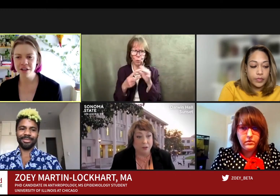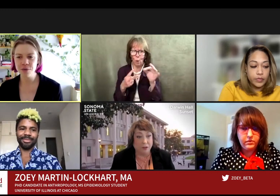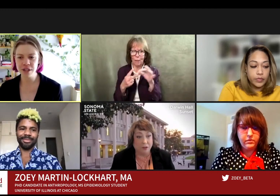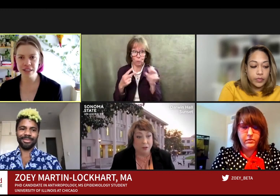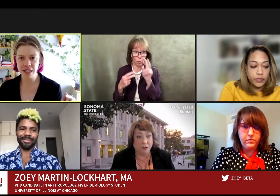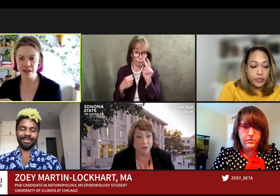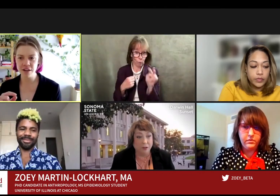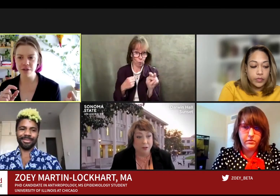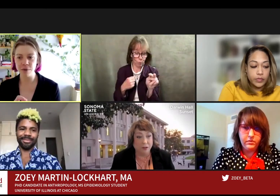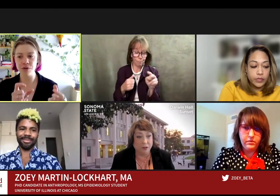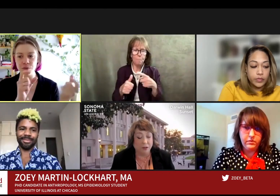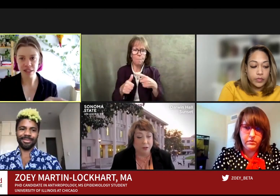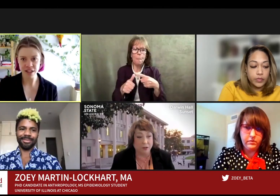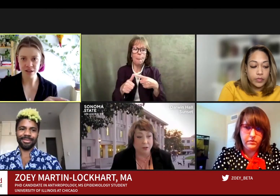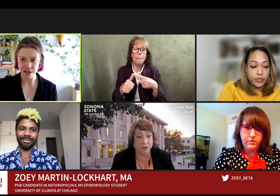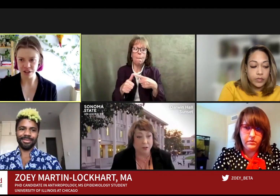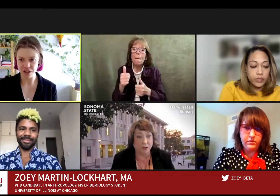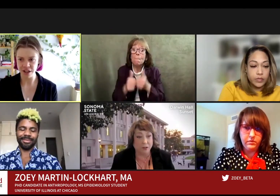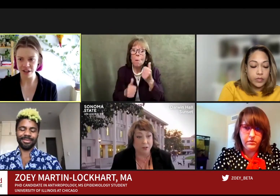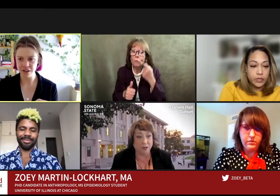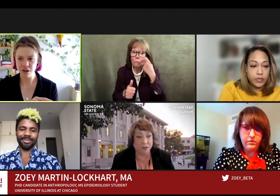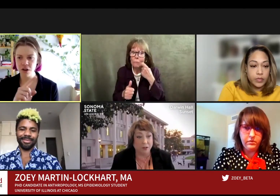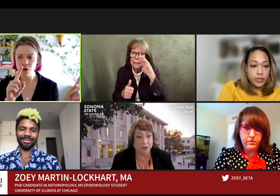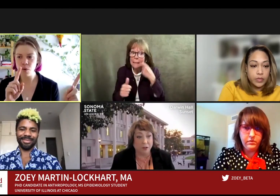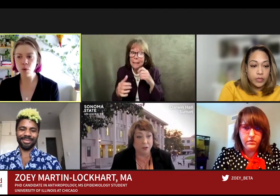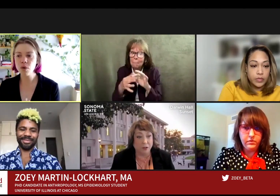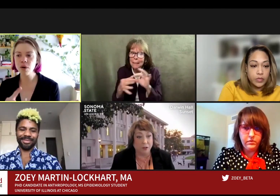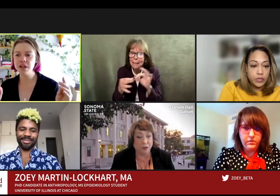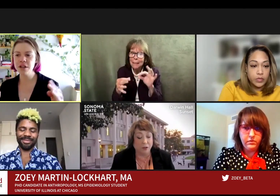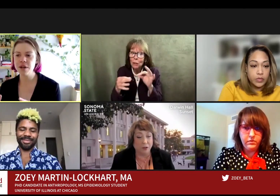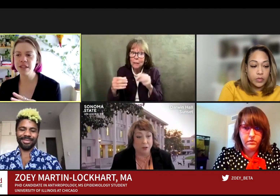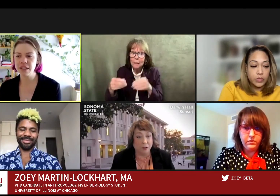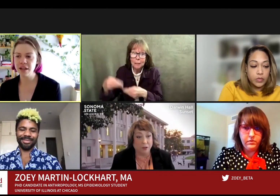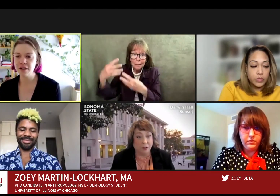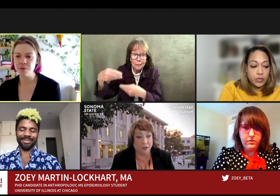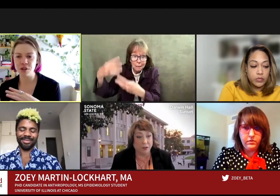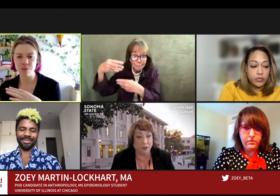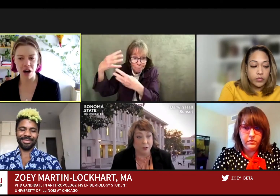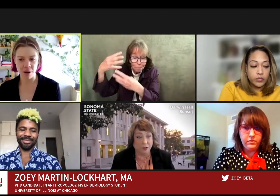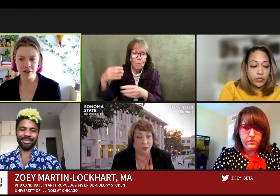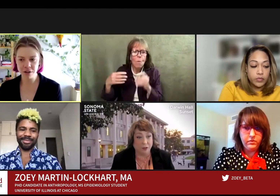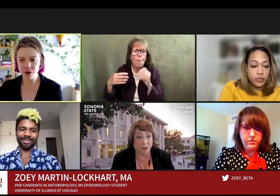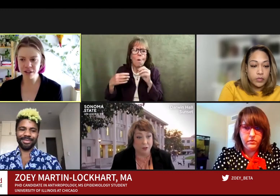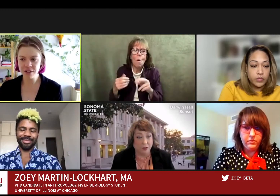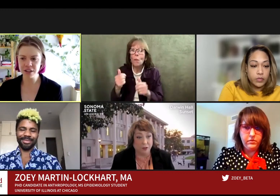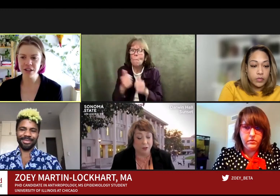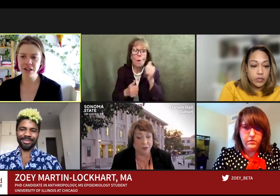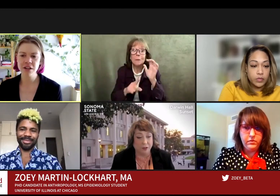You can see either most recent messages, or you can see the most popular ones.